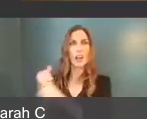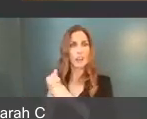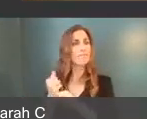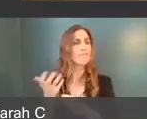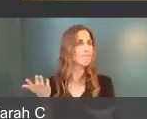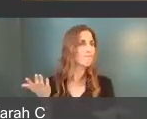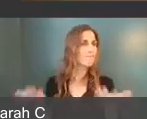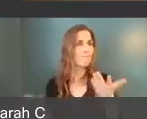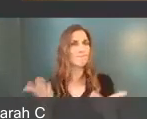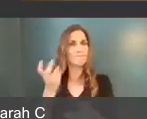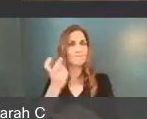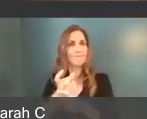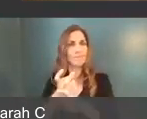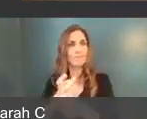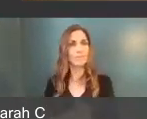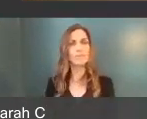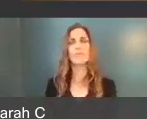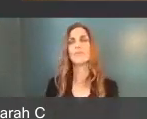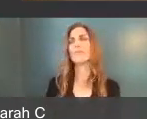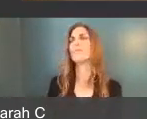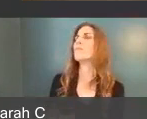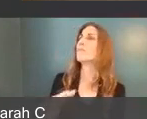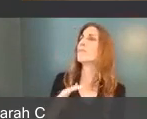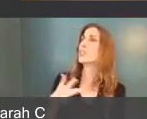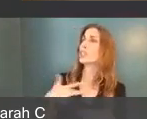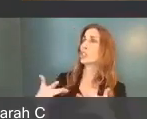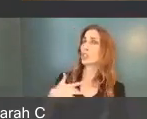[Reporter] Any concern about the federal government just saying, "we're going to take those second doses